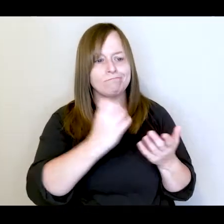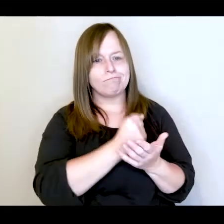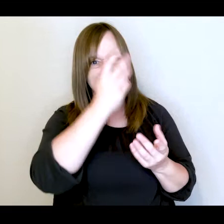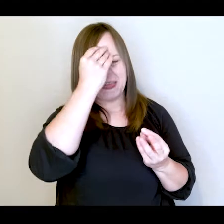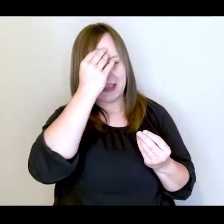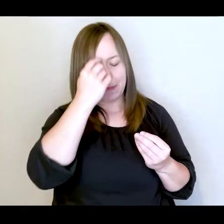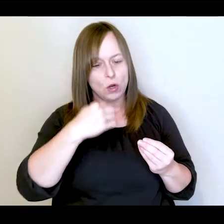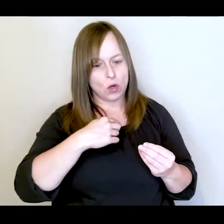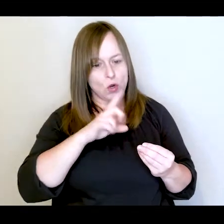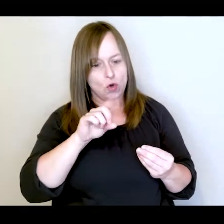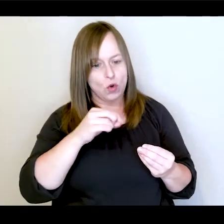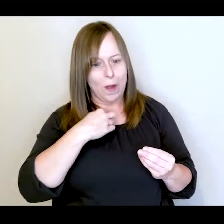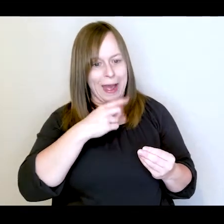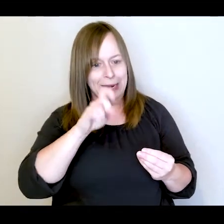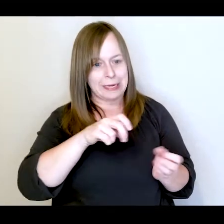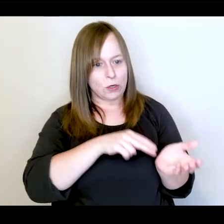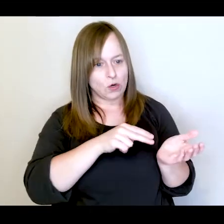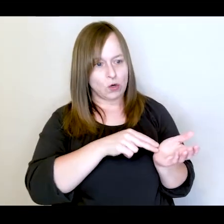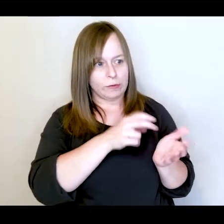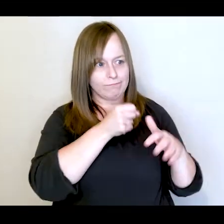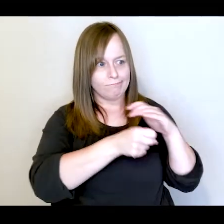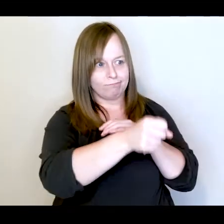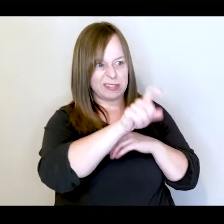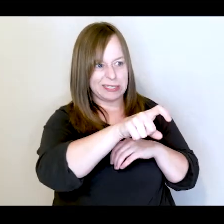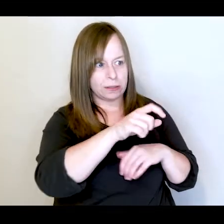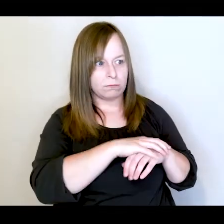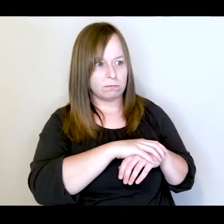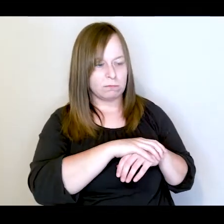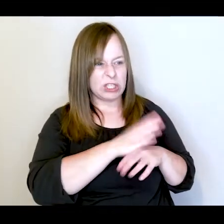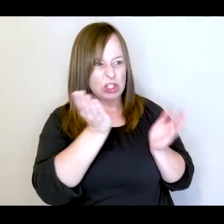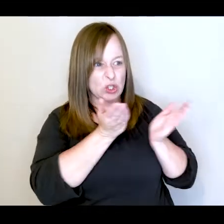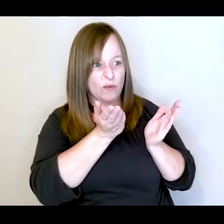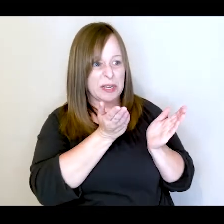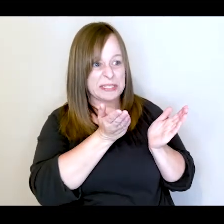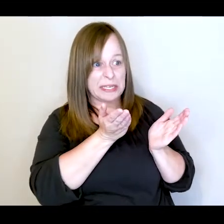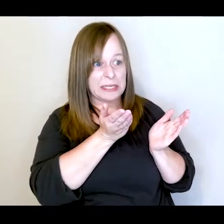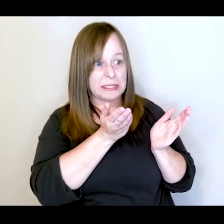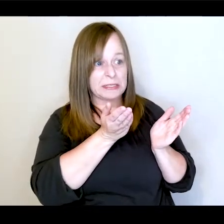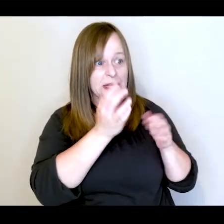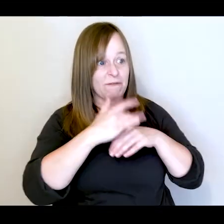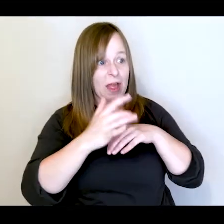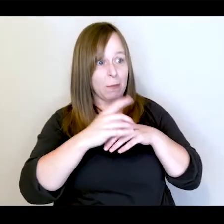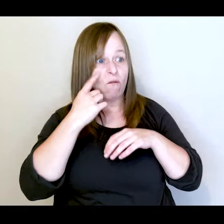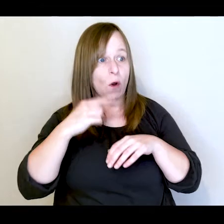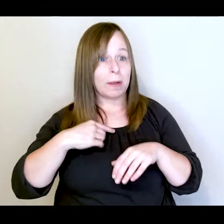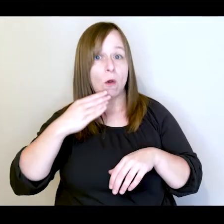really think, "Do I need a nursing facility? Are these services available in